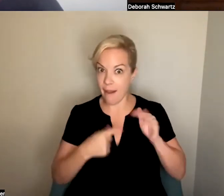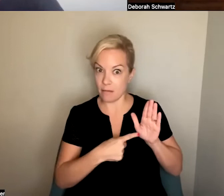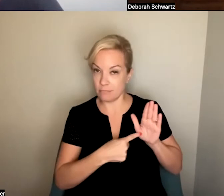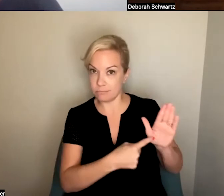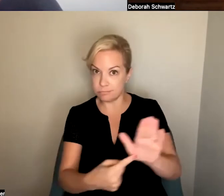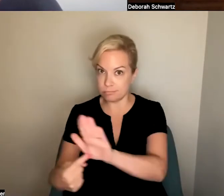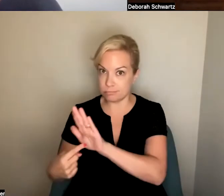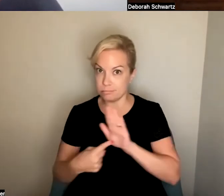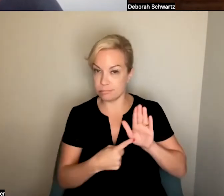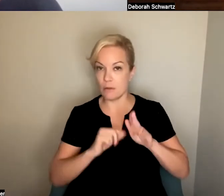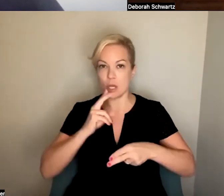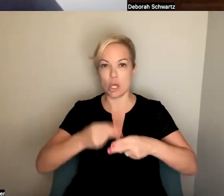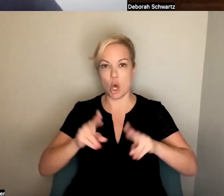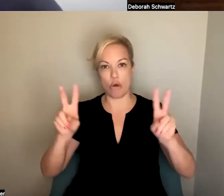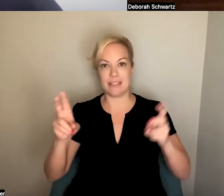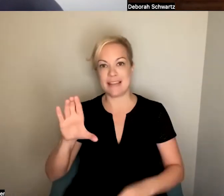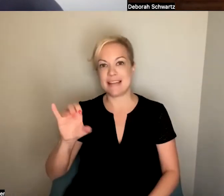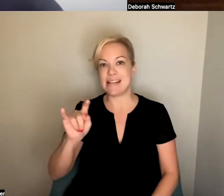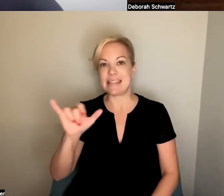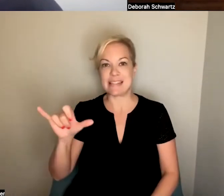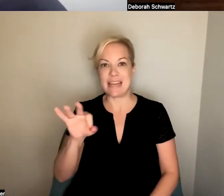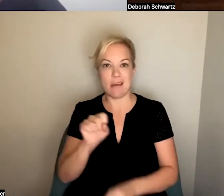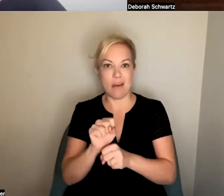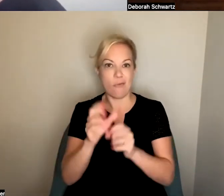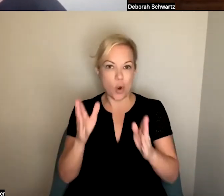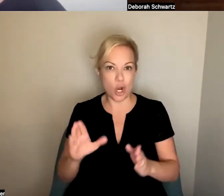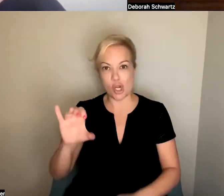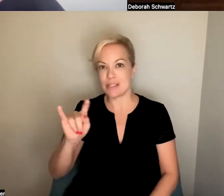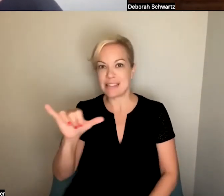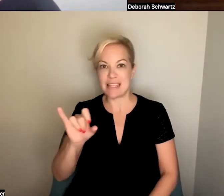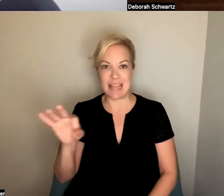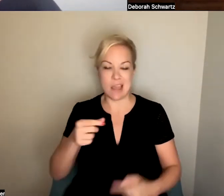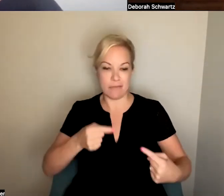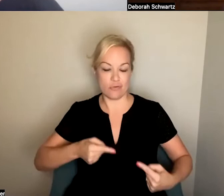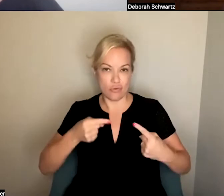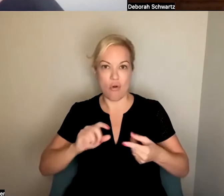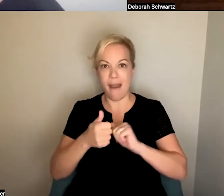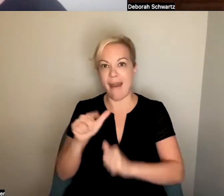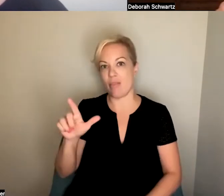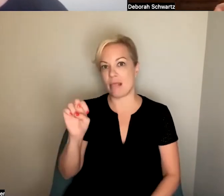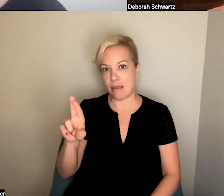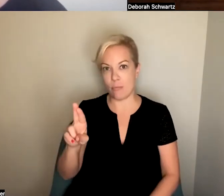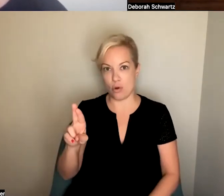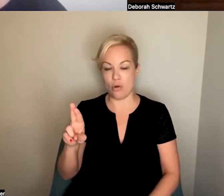called "City of Workers, City of Struggle: How Labor Movements Changed New York." Now that wasn't